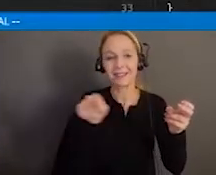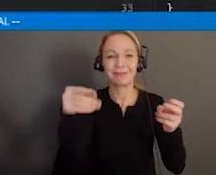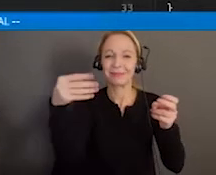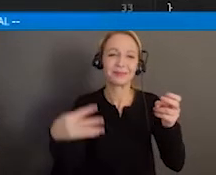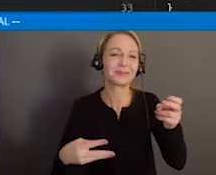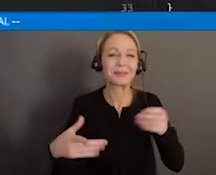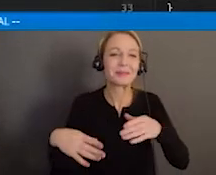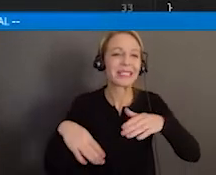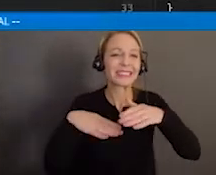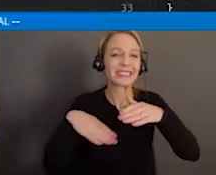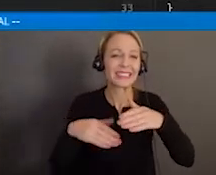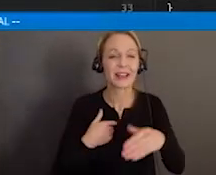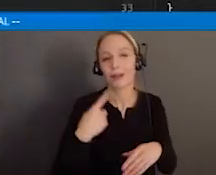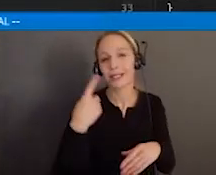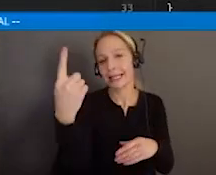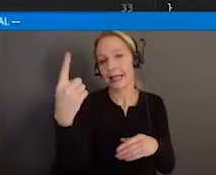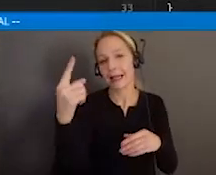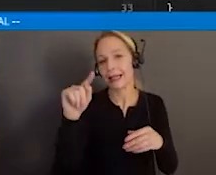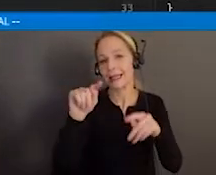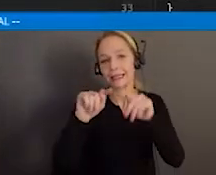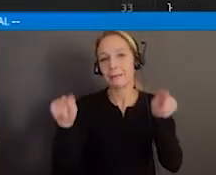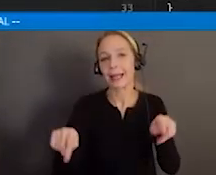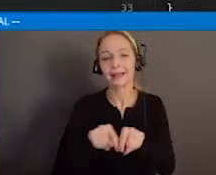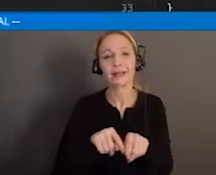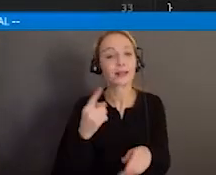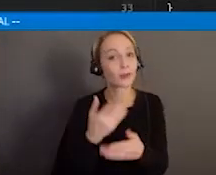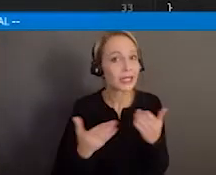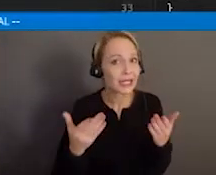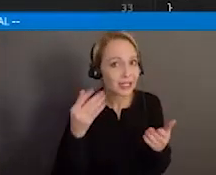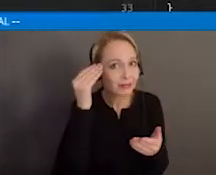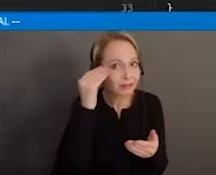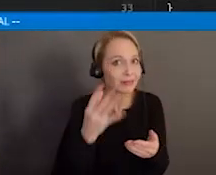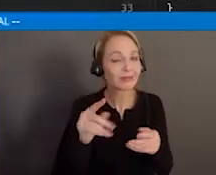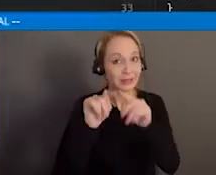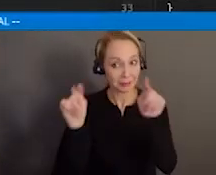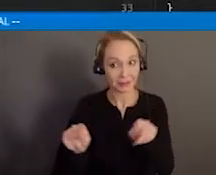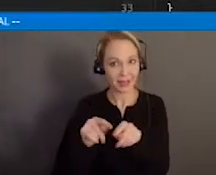TEMPLATE AND ONE THING TO NOTE THAT TEMPLATE HAS A NEW EXTENSION.